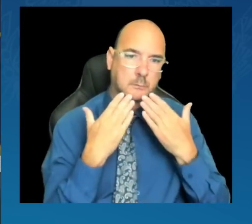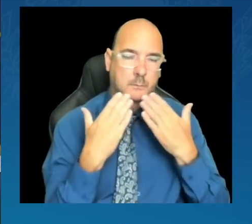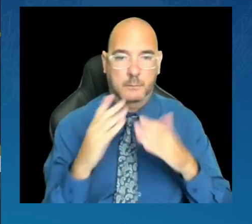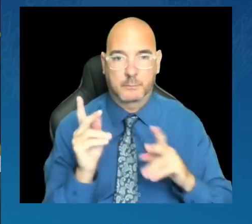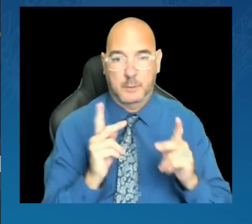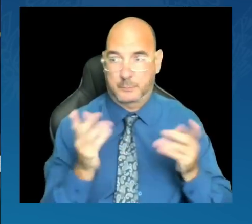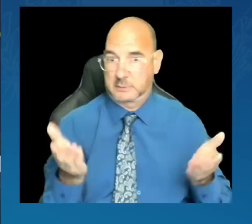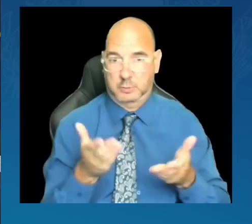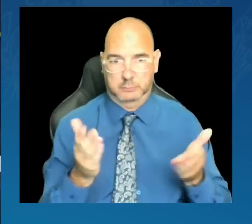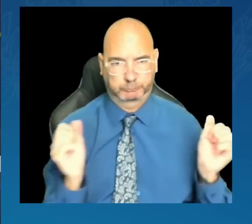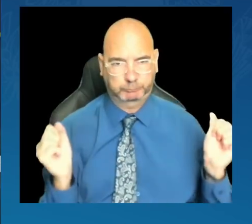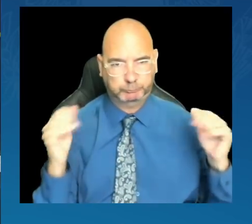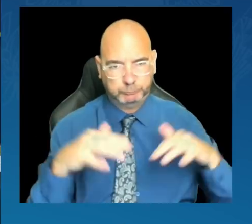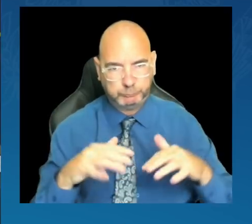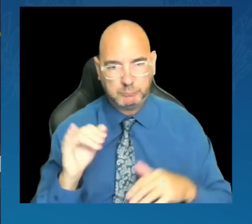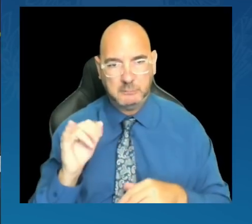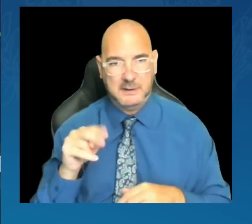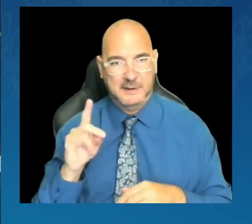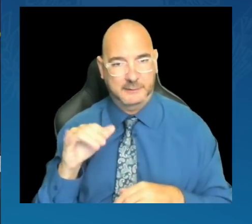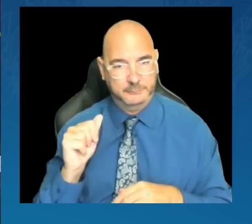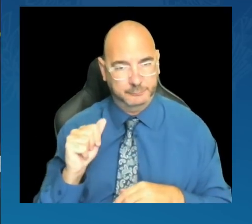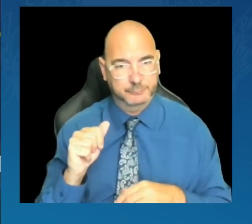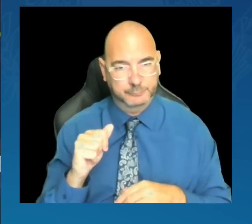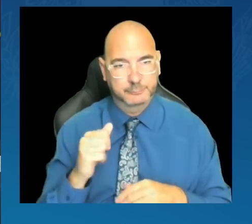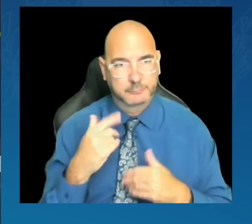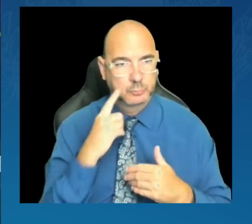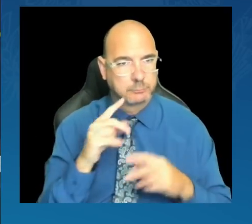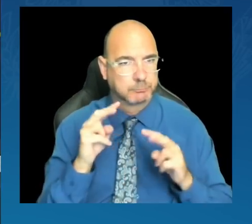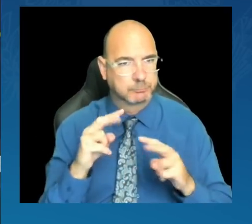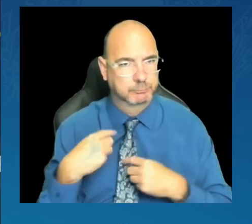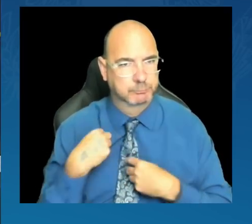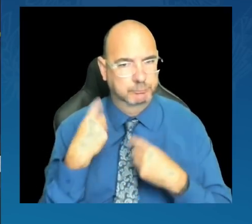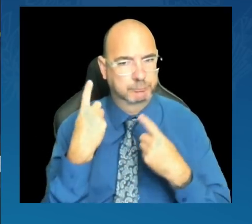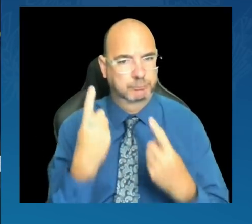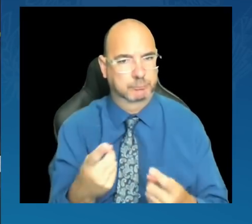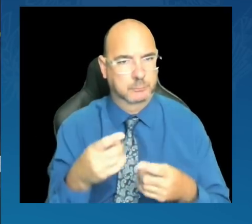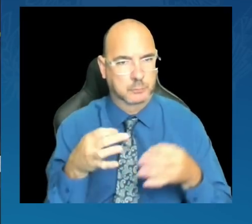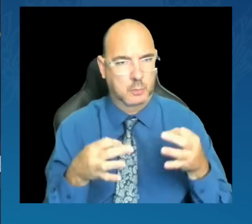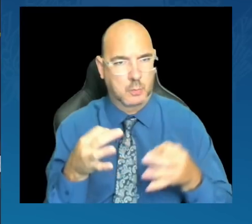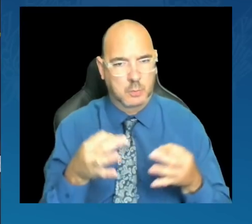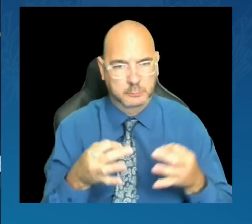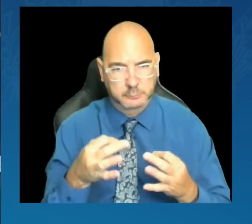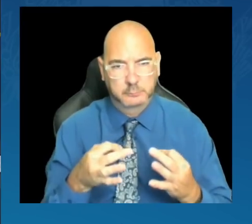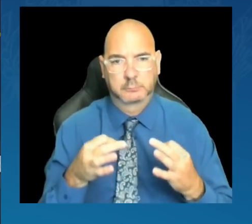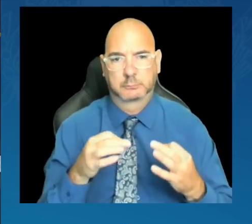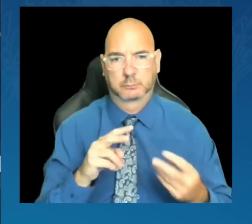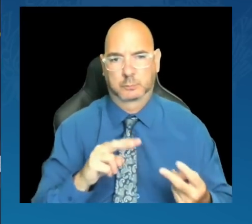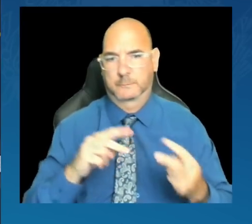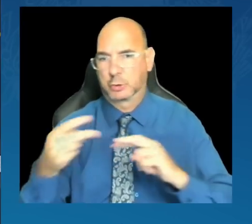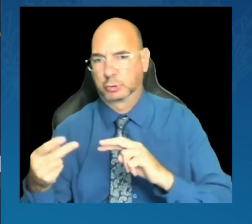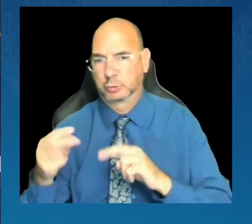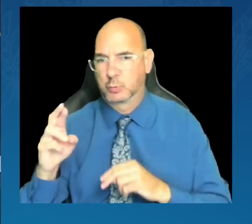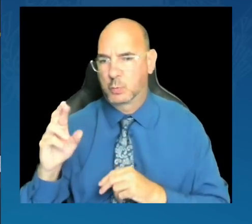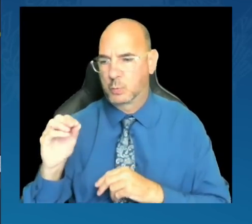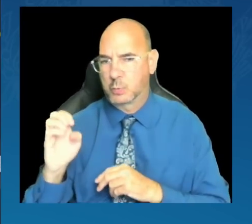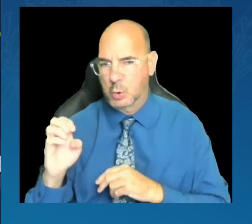since the reversal of Roe, and they have been amazingly relentless in making their voices heard.